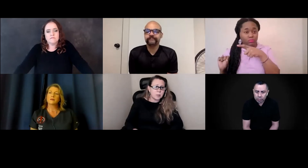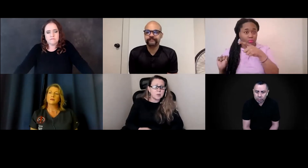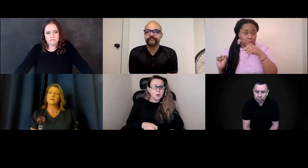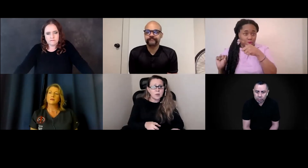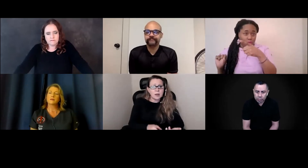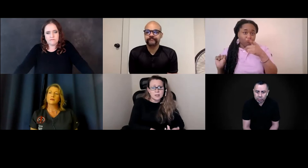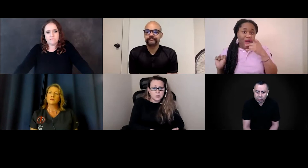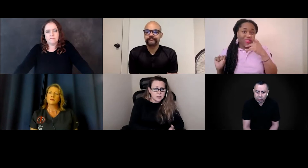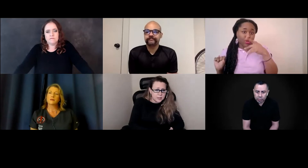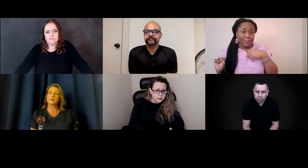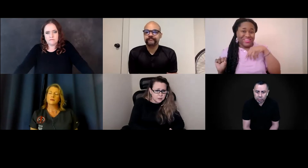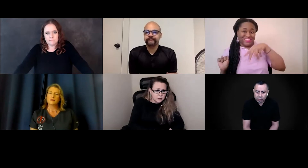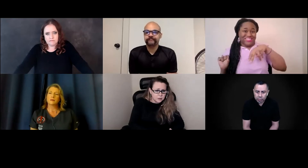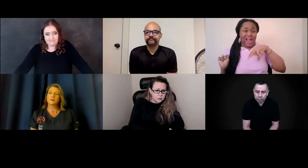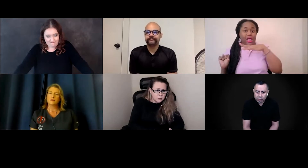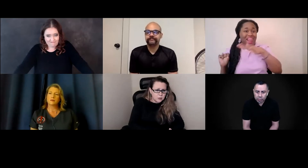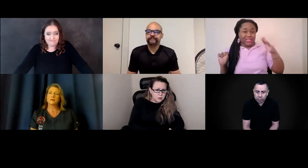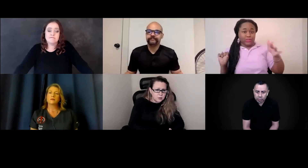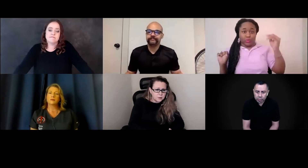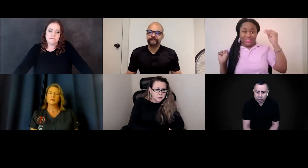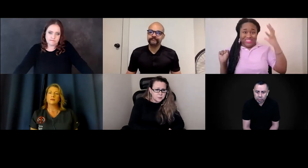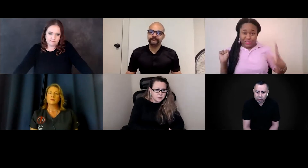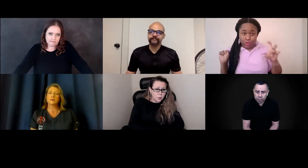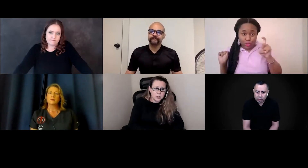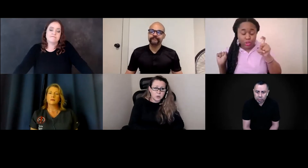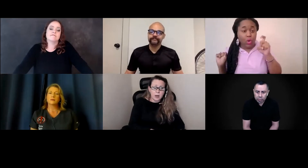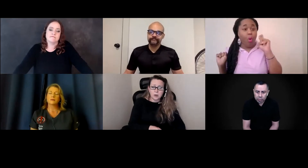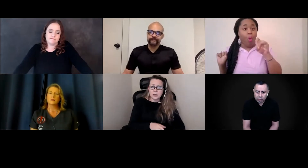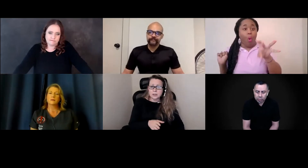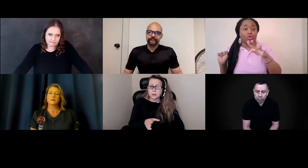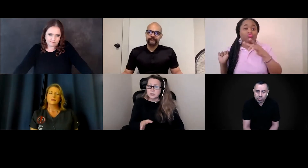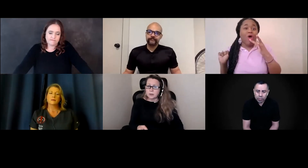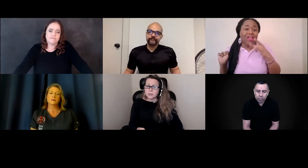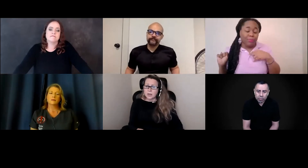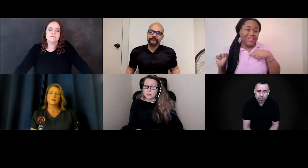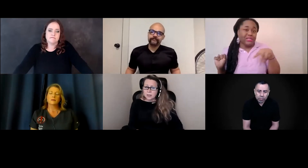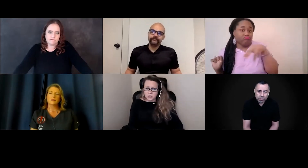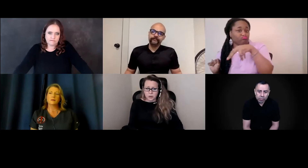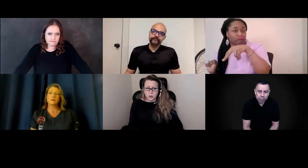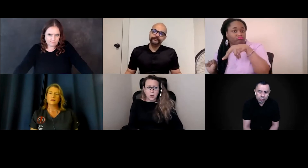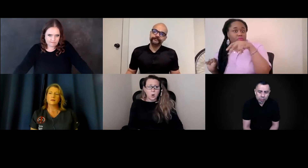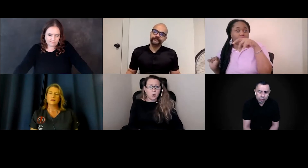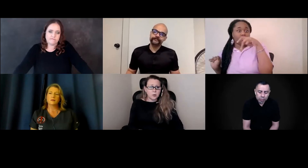would you rather I stand or sit? Would you rather me sit or stand beside the teacher?